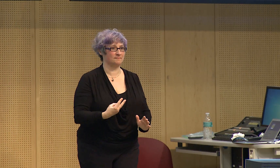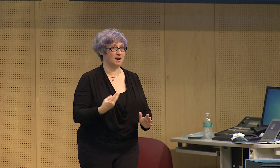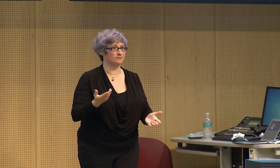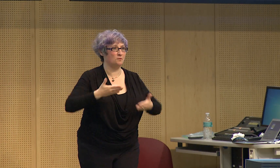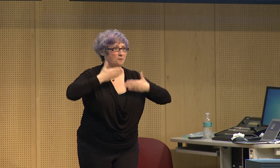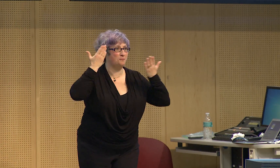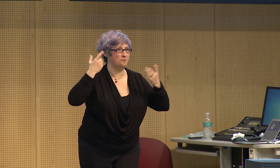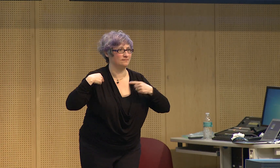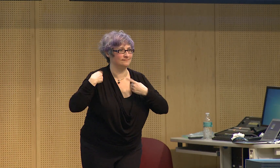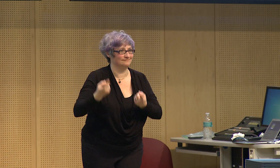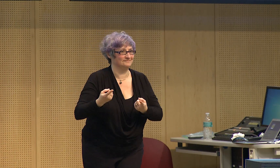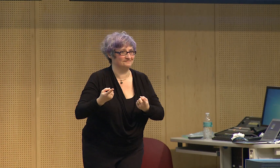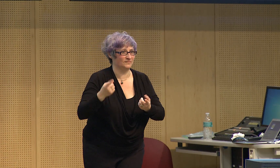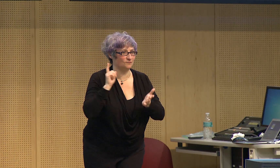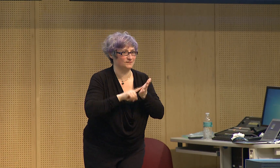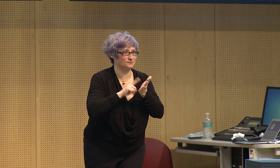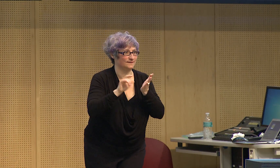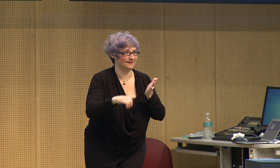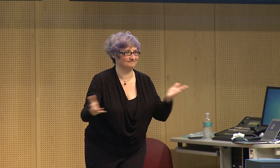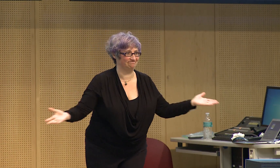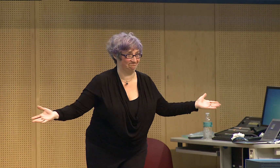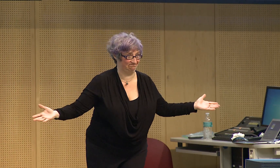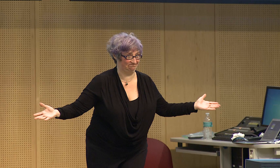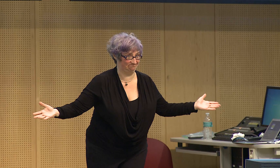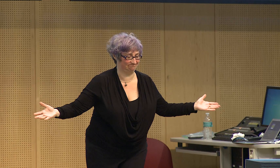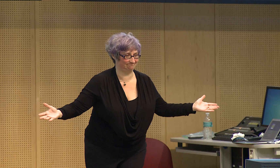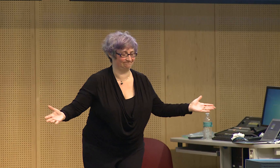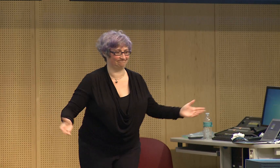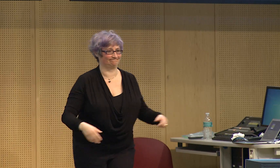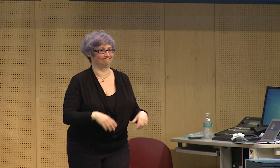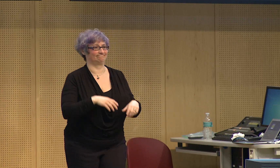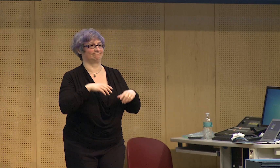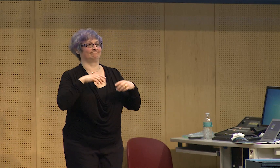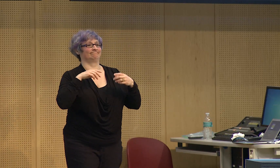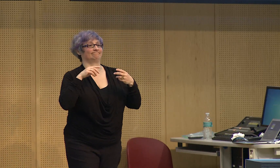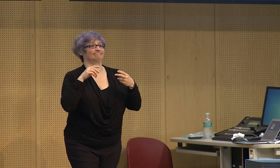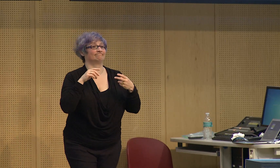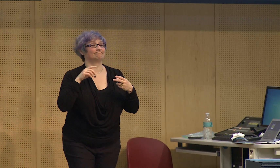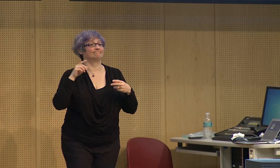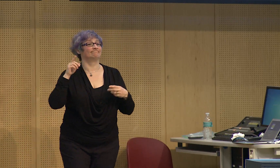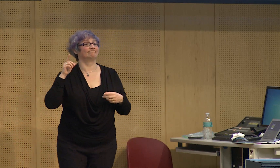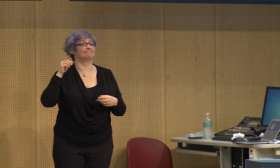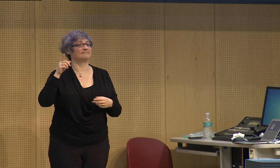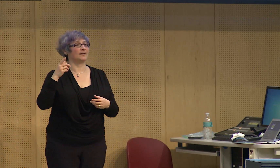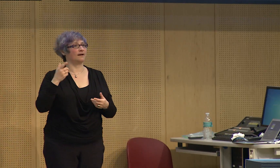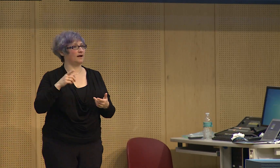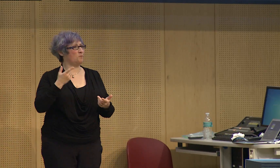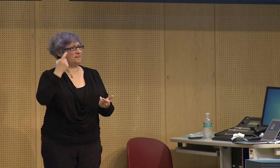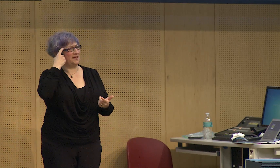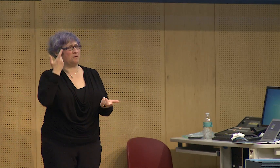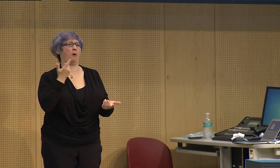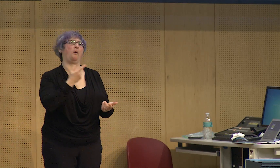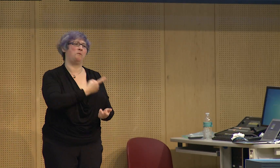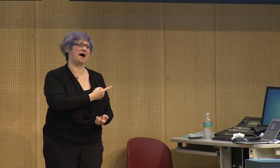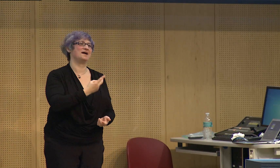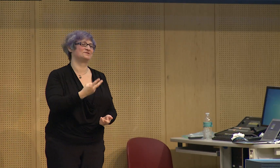And people might say, well, children who have signed understand that the sign for two equals the quantity for two,